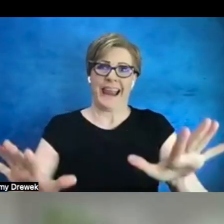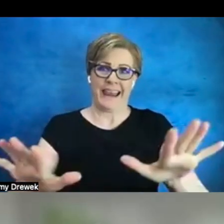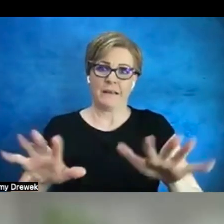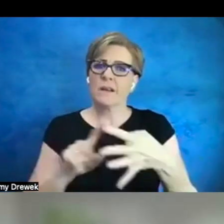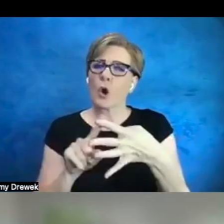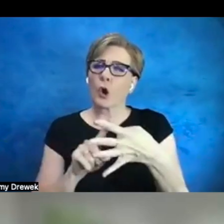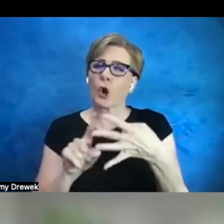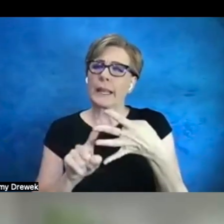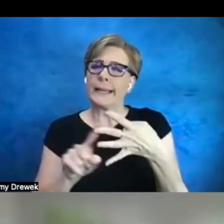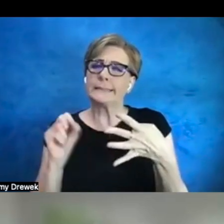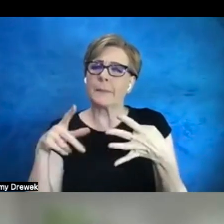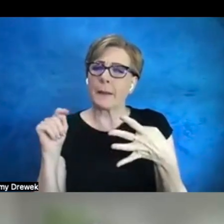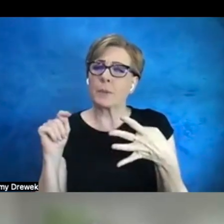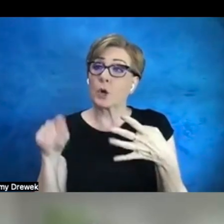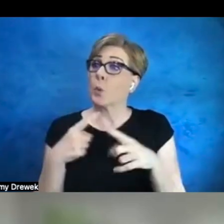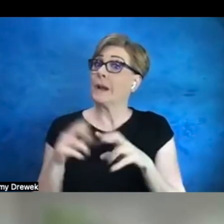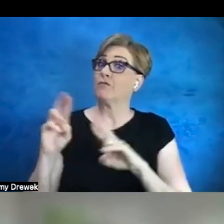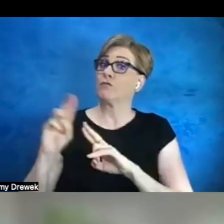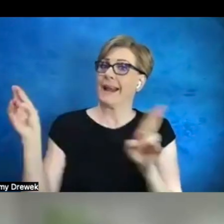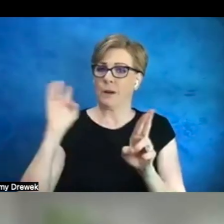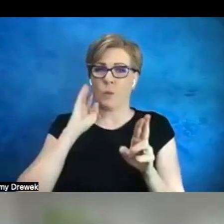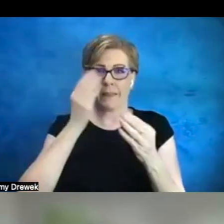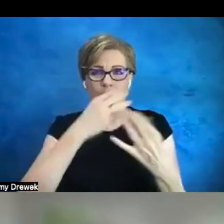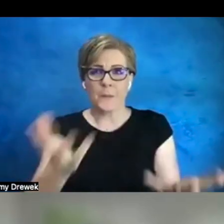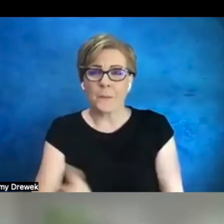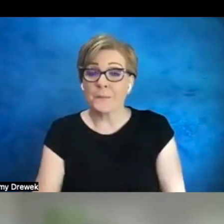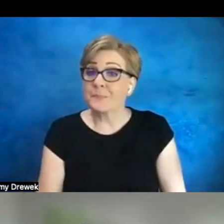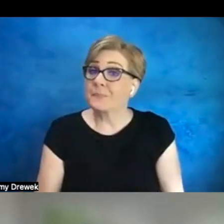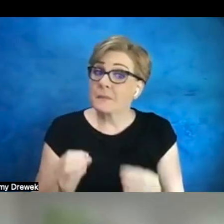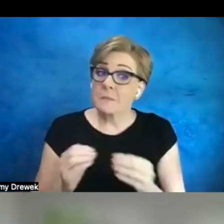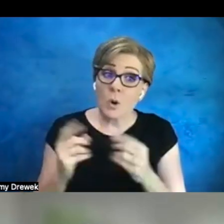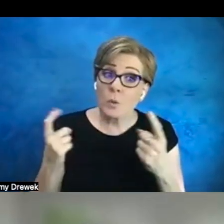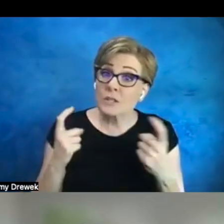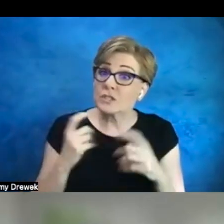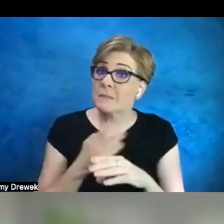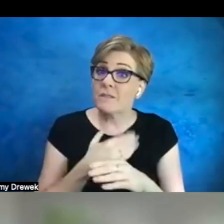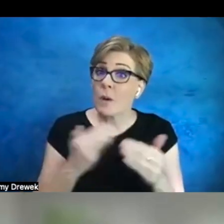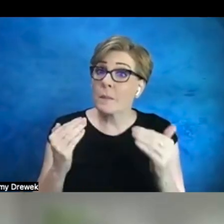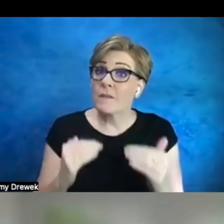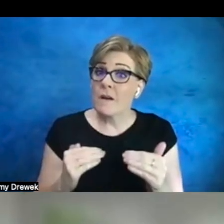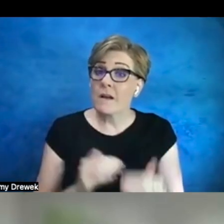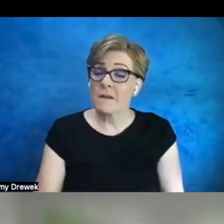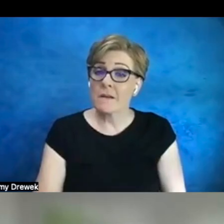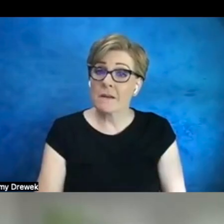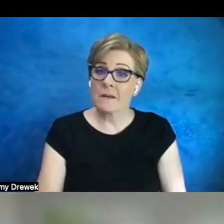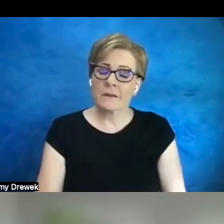information as soon as it is finalized. Any other questions before I move on?